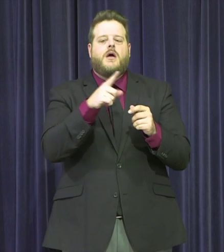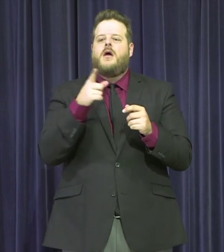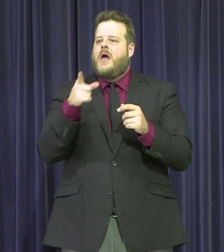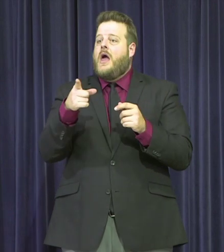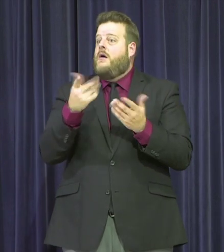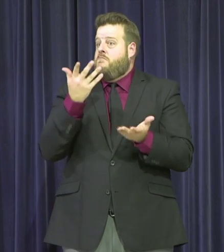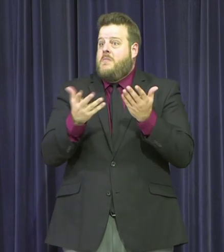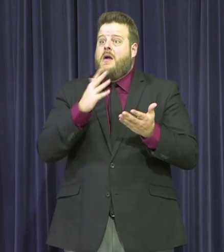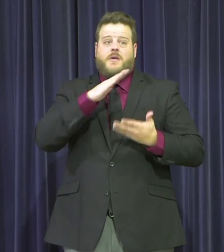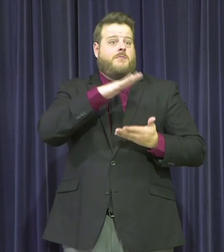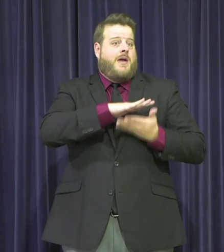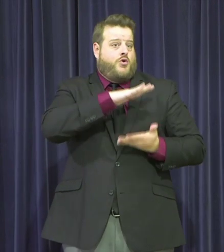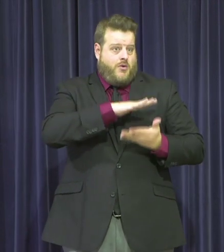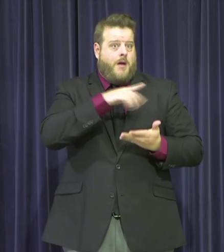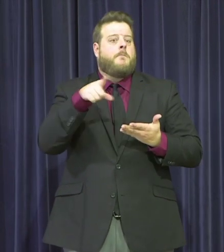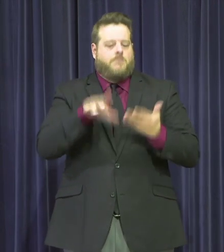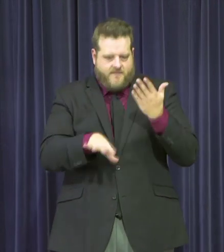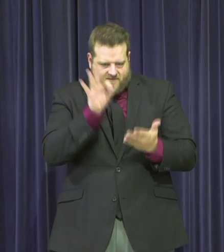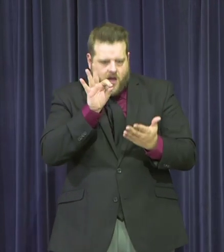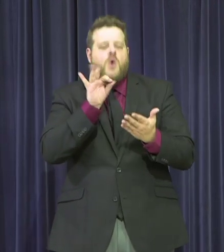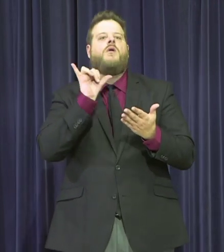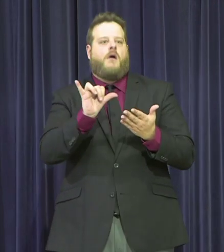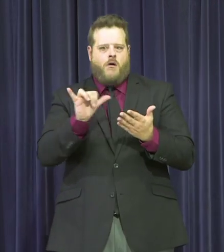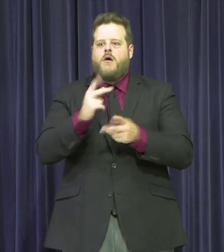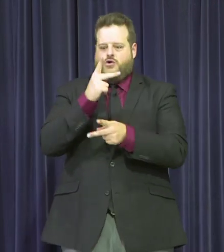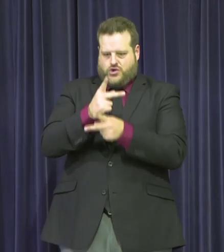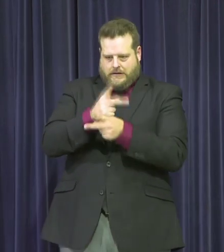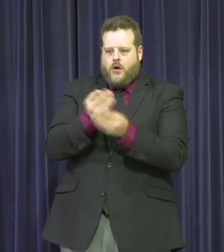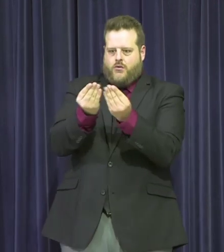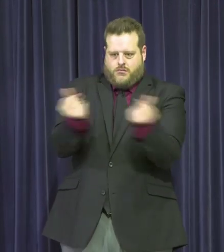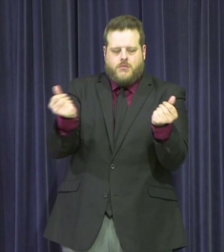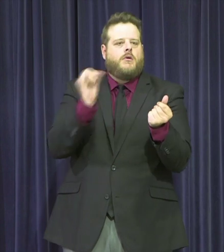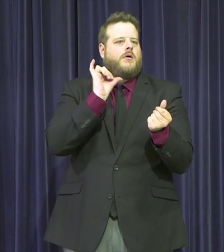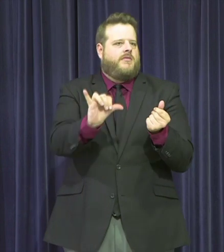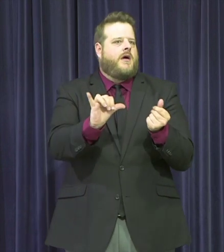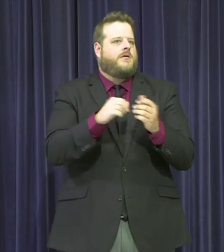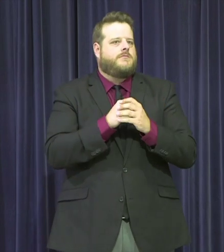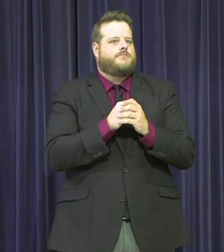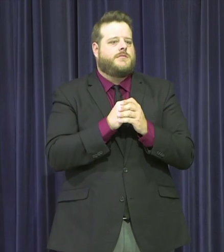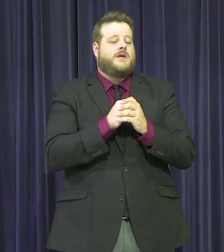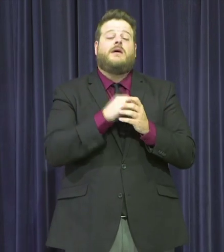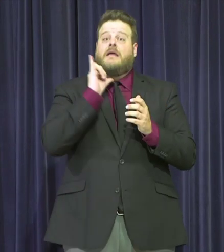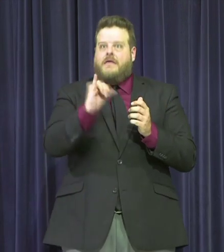But it was early enough, they were able to take care of it and get the care that they needed. That's why I come to work everyday.